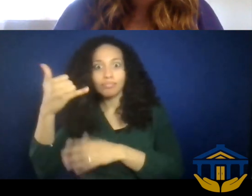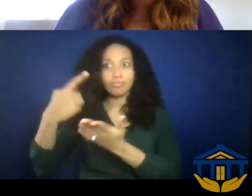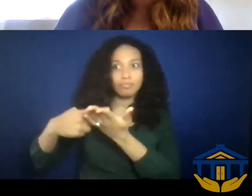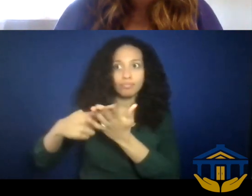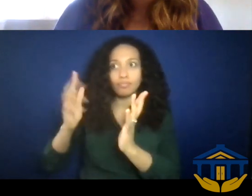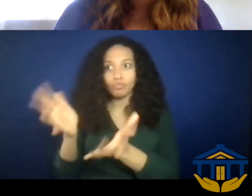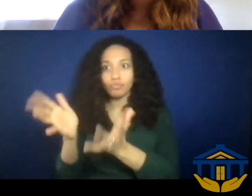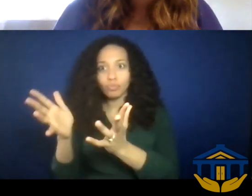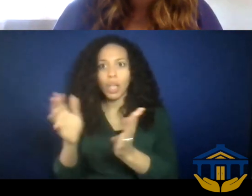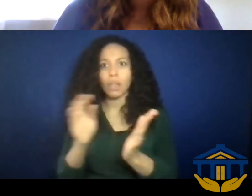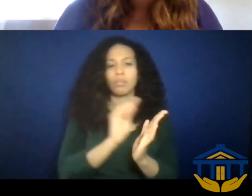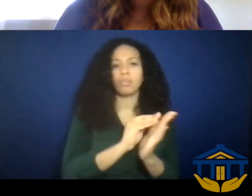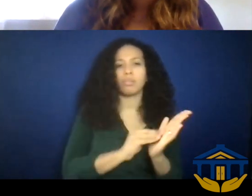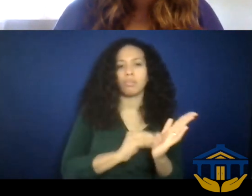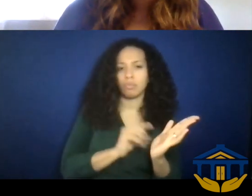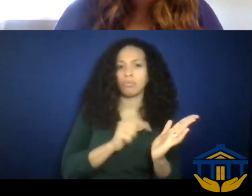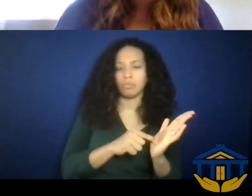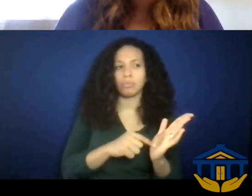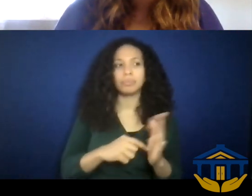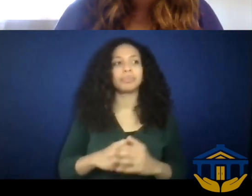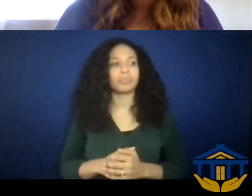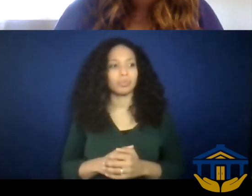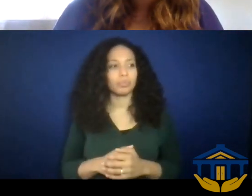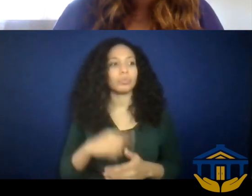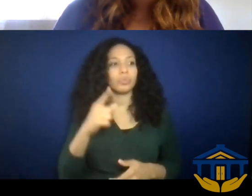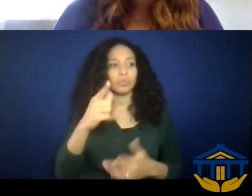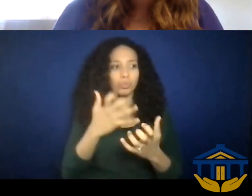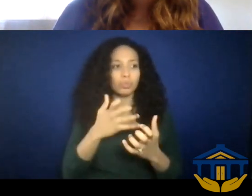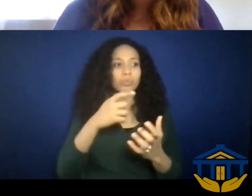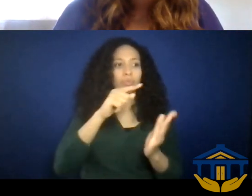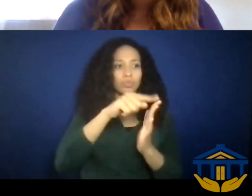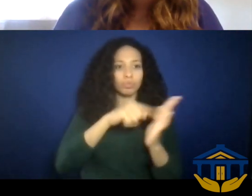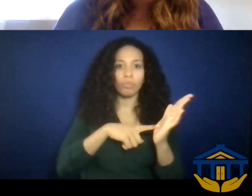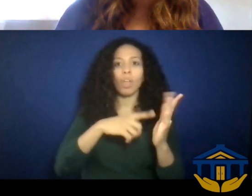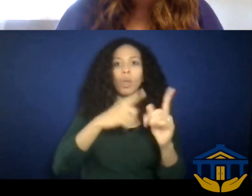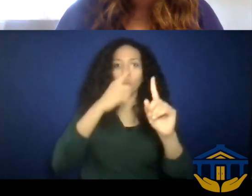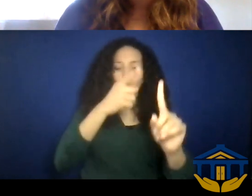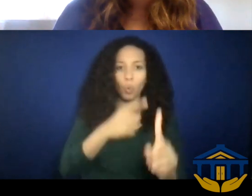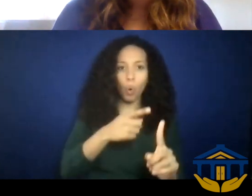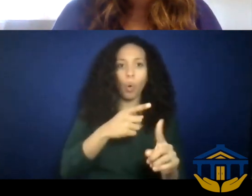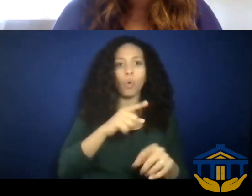the progress reports, report cards, catch up with any out of district professionals.